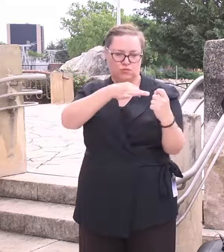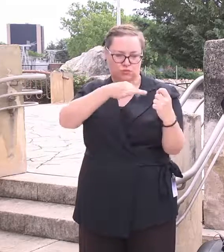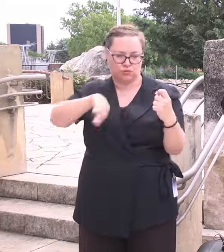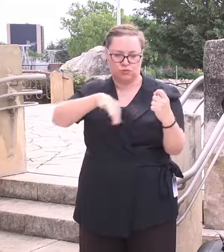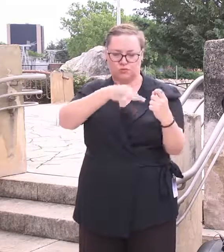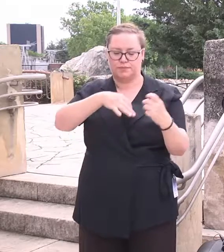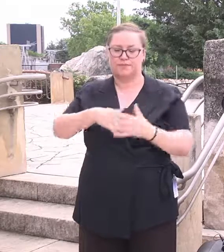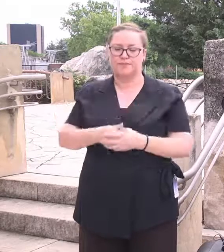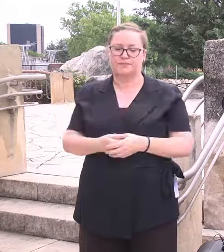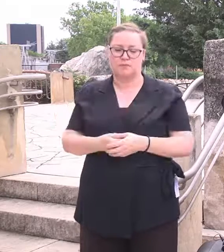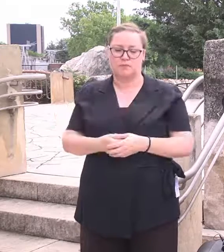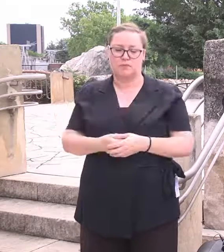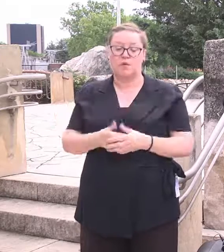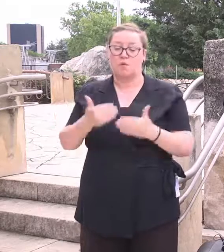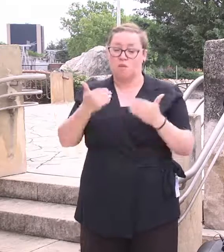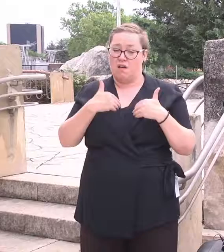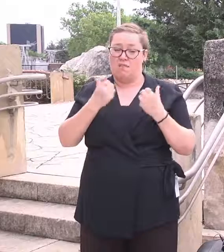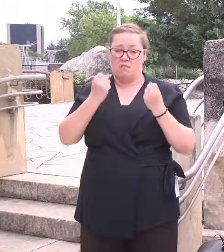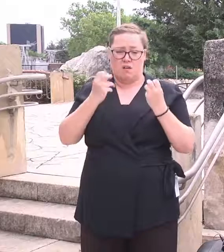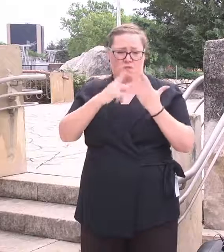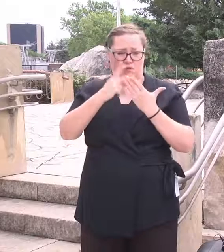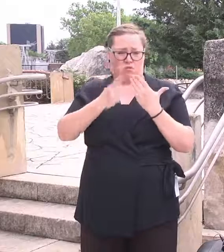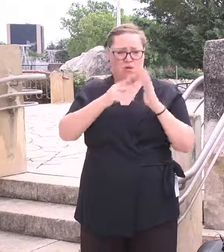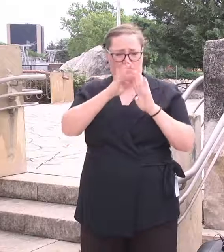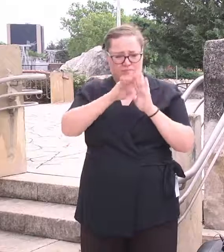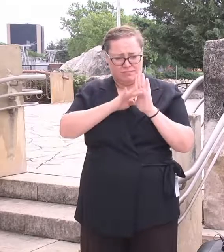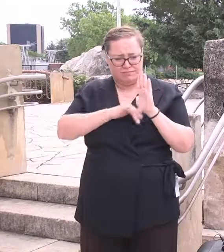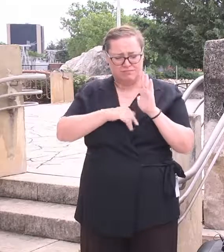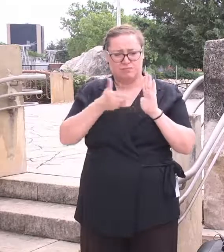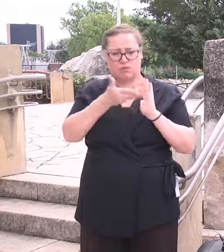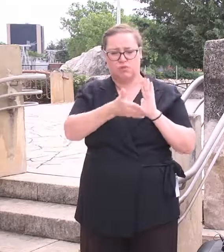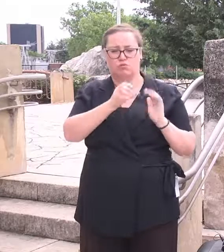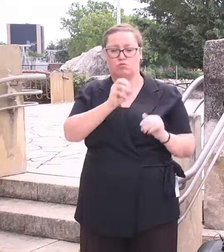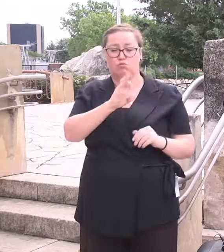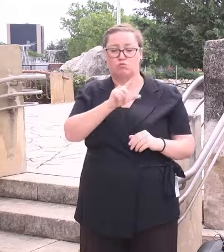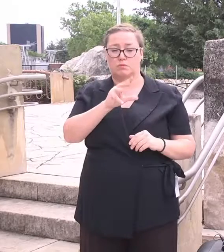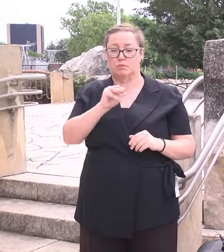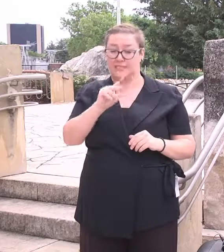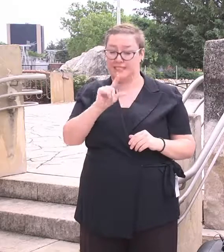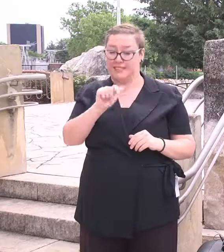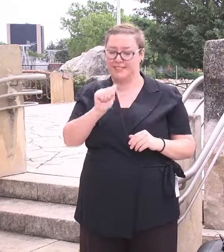upcoming programs available on all of our social media platform so your best bet is to follow us